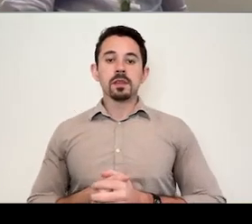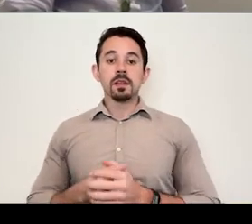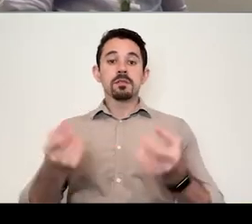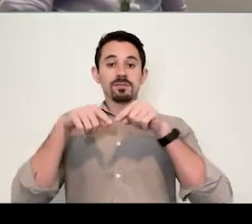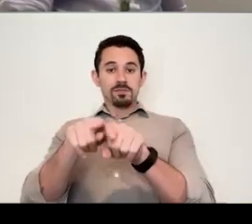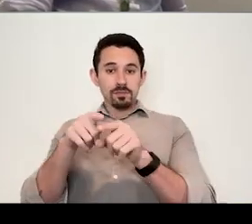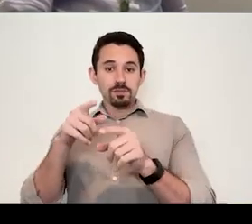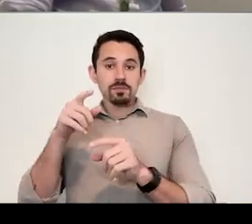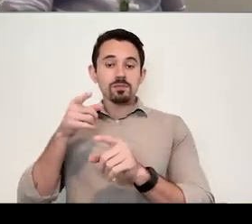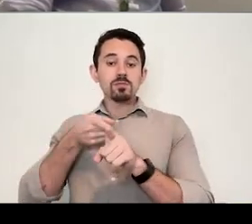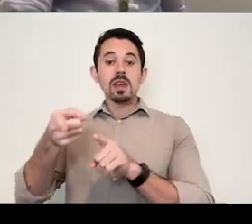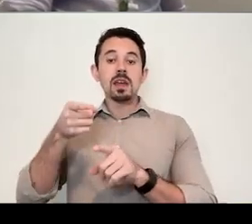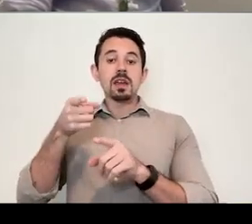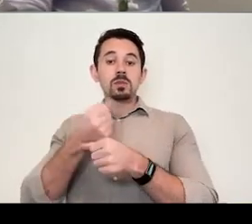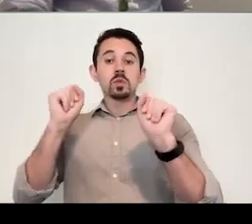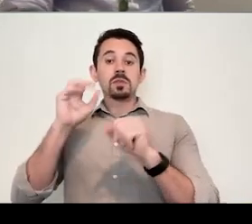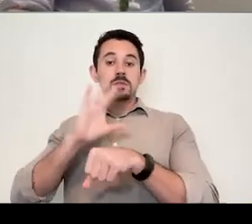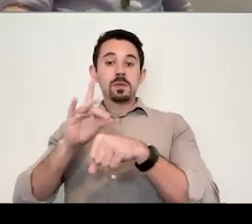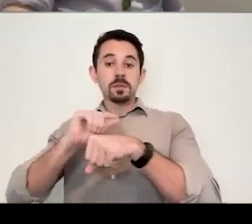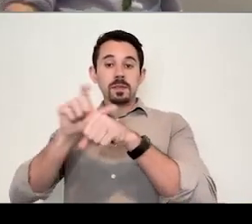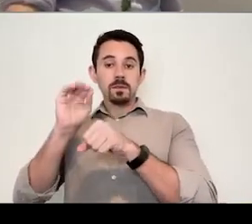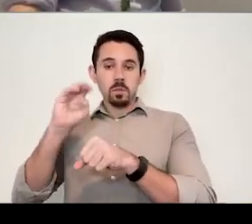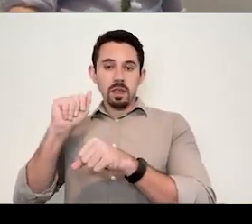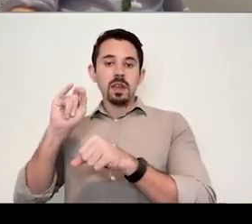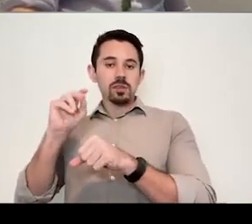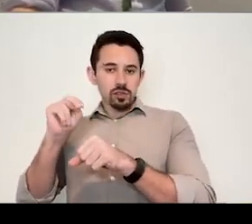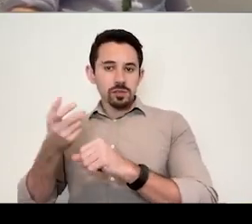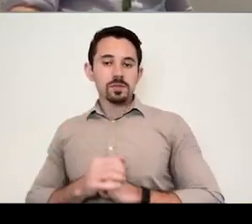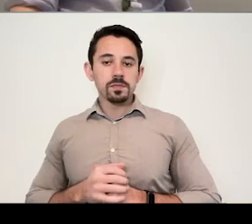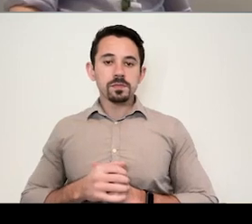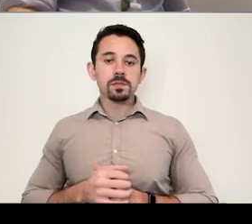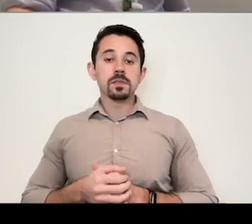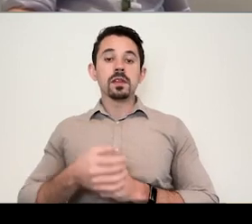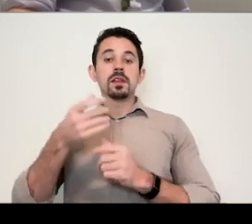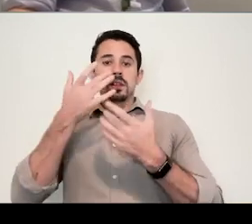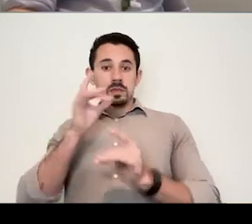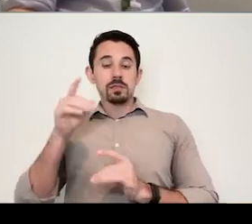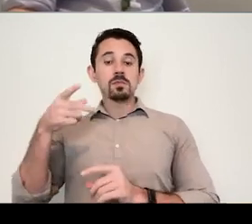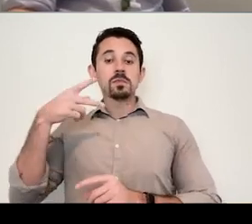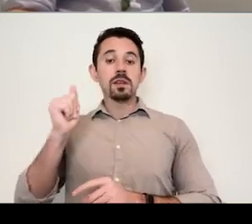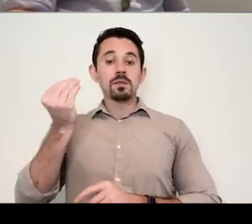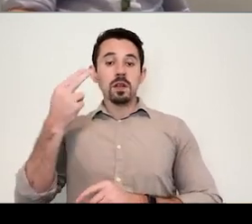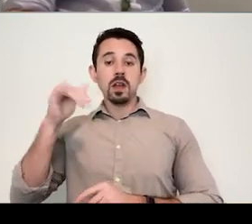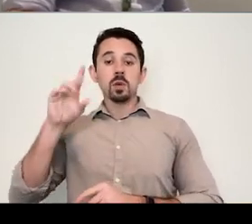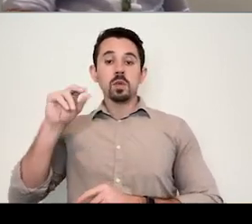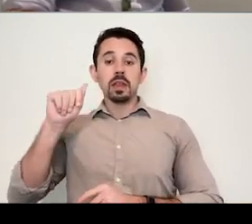rescued biofilm formation and very interestingly, our PA14 hydrolase mutant strain had significant